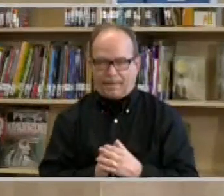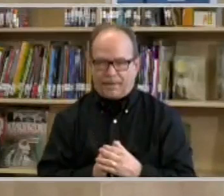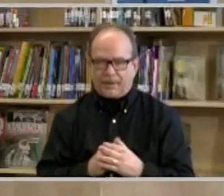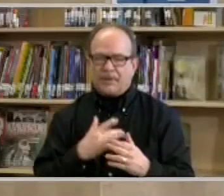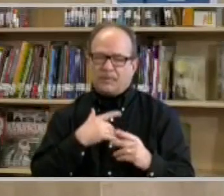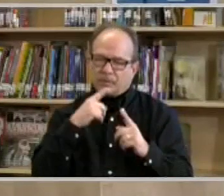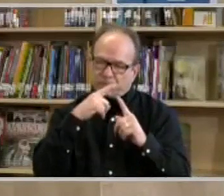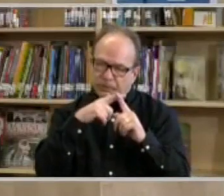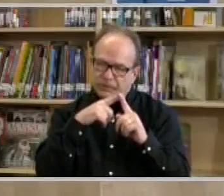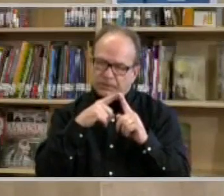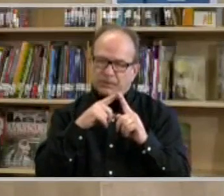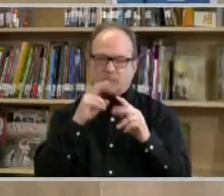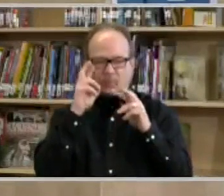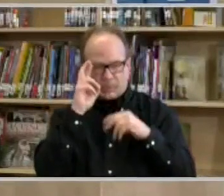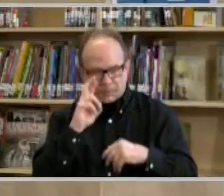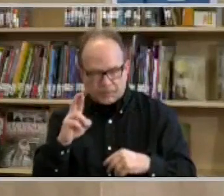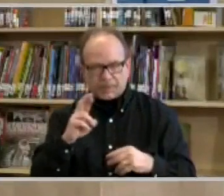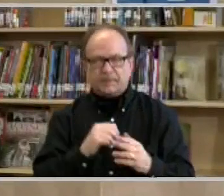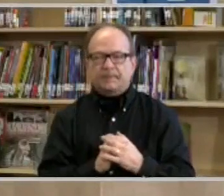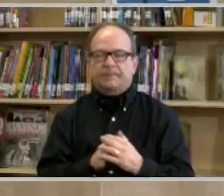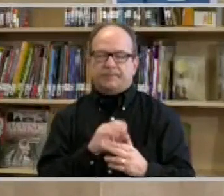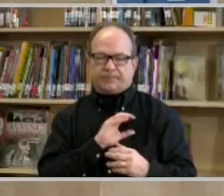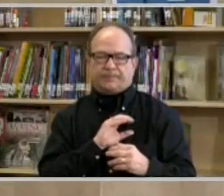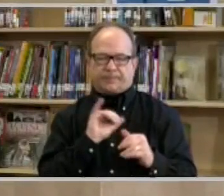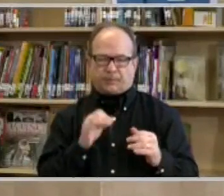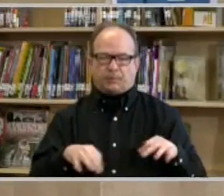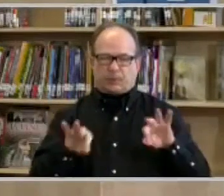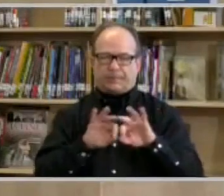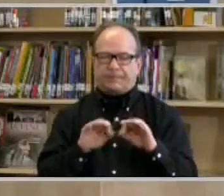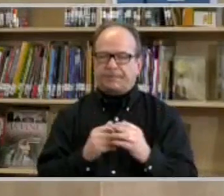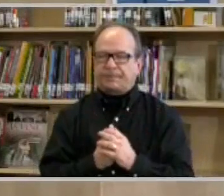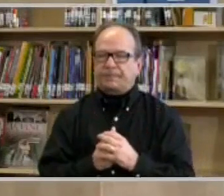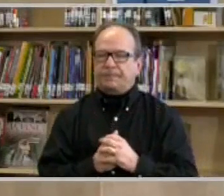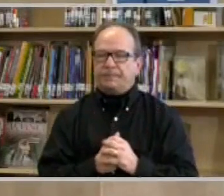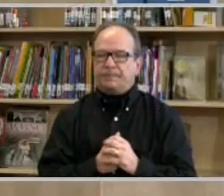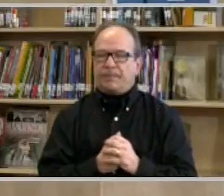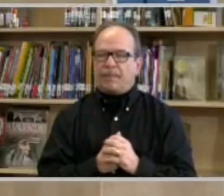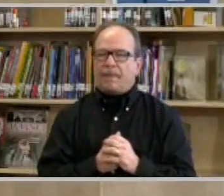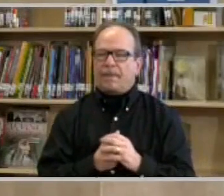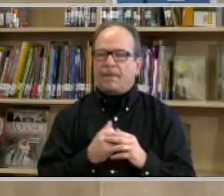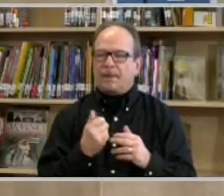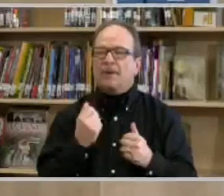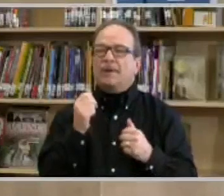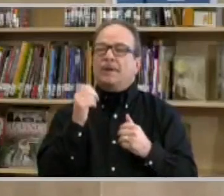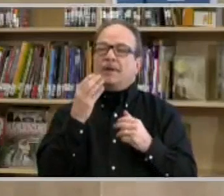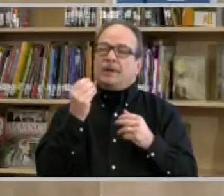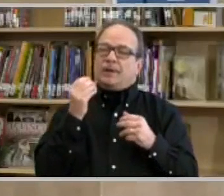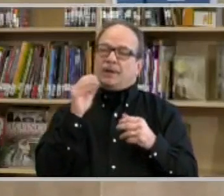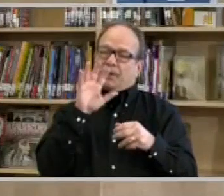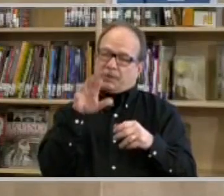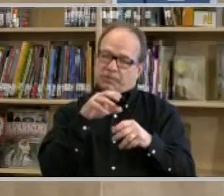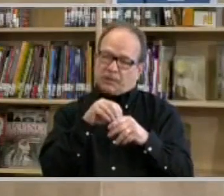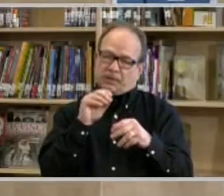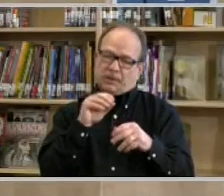2450EZ -- THESE KIDS WHO WANT TO BE POLICEMEN AND TO HAVE POSITIVE RESPECT ON WHAT THEIR